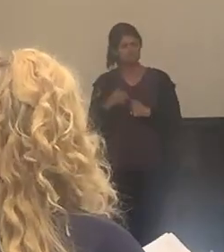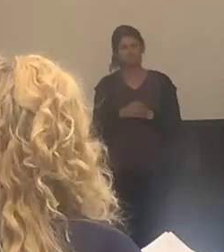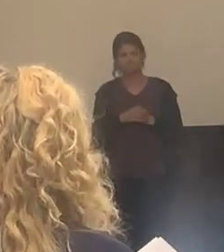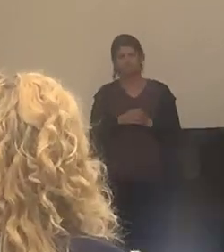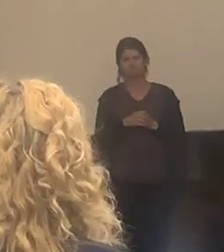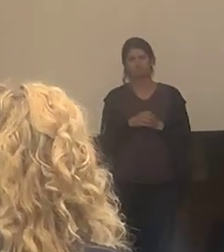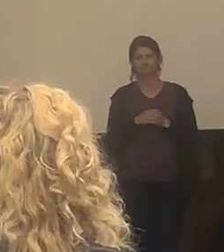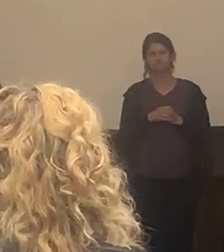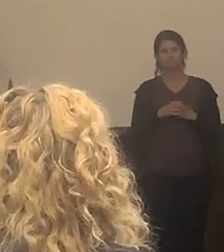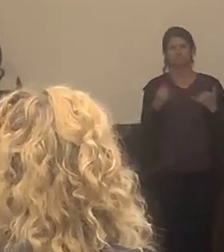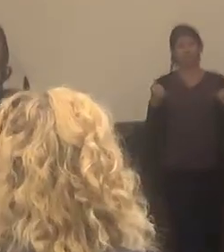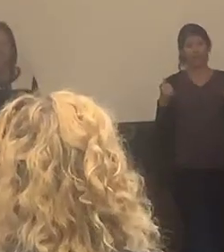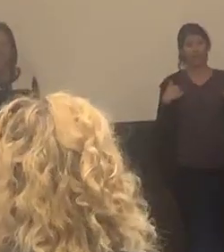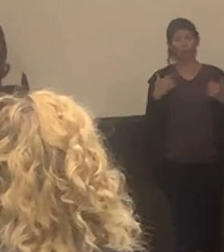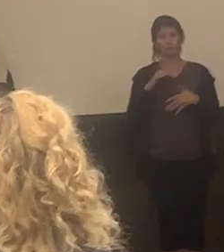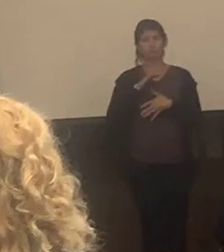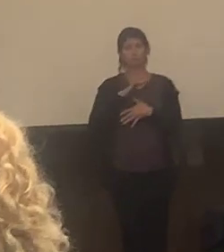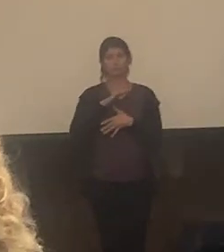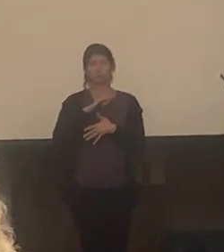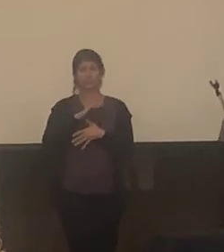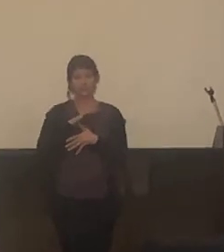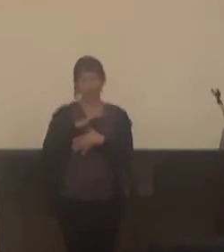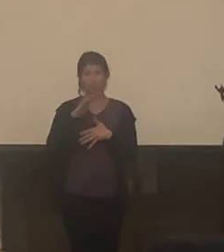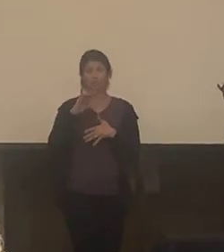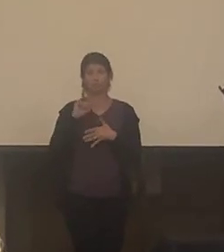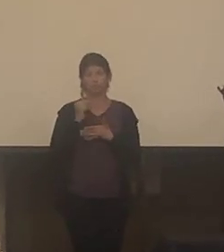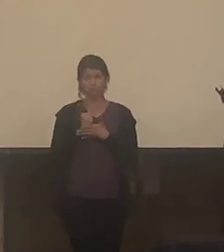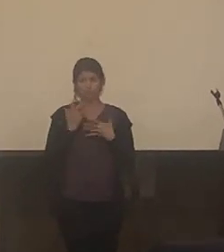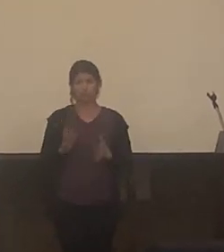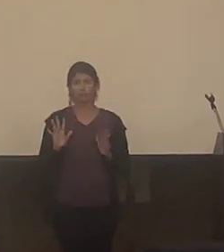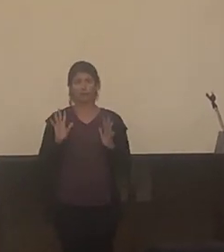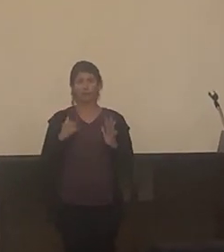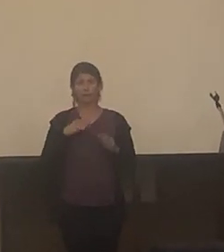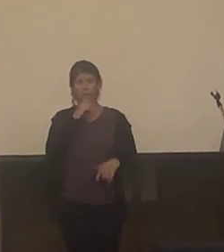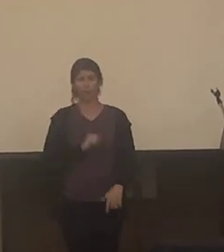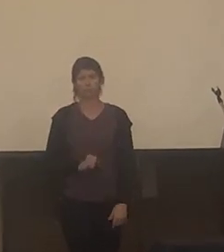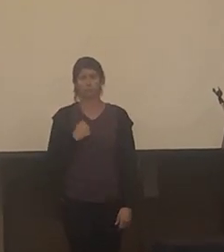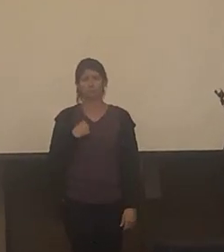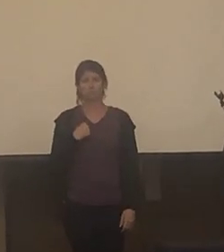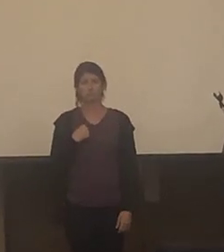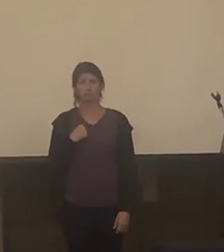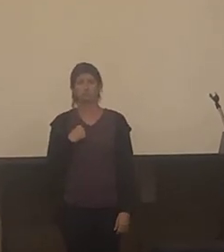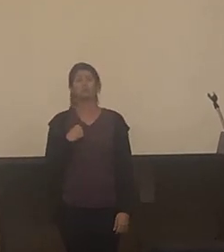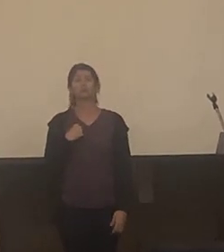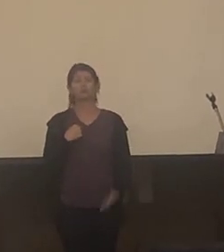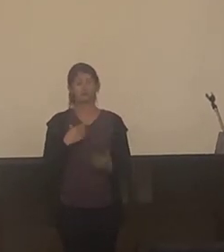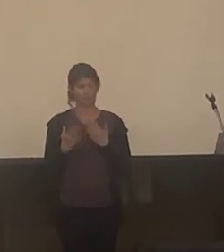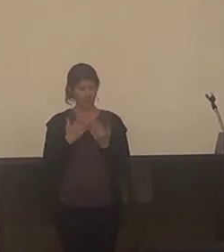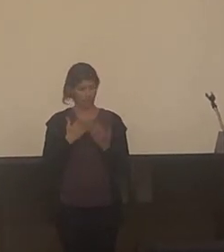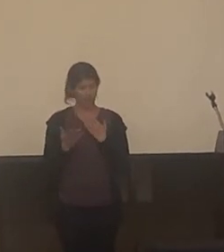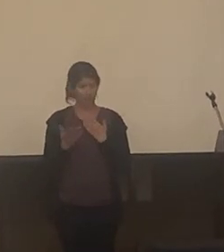now they're a senior and they're graduated and i'm old anyway we're going to take just a few